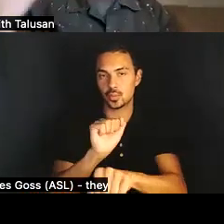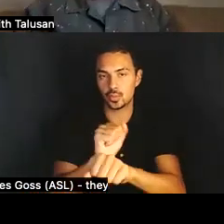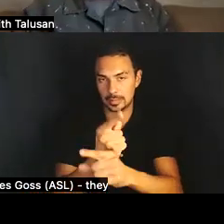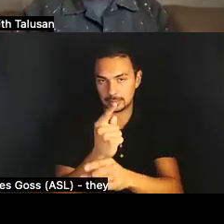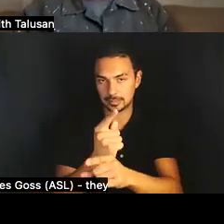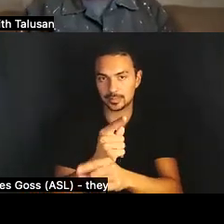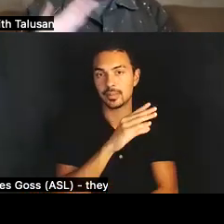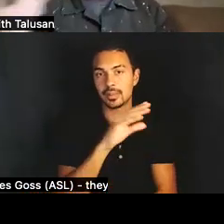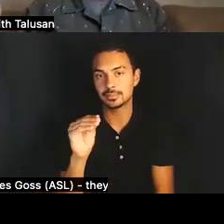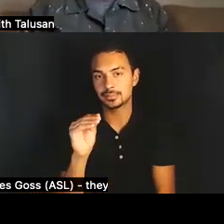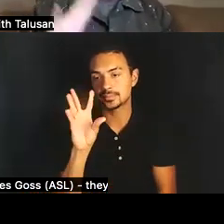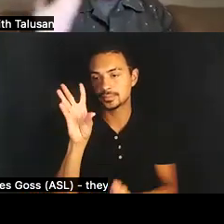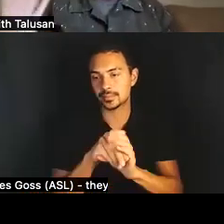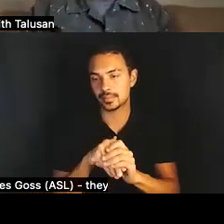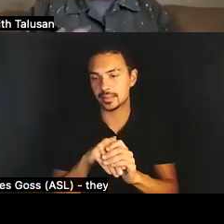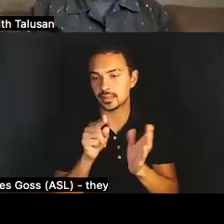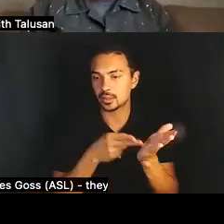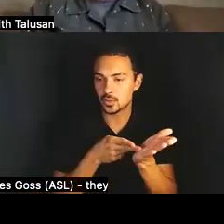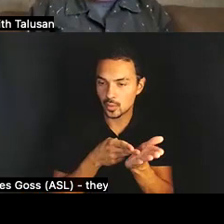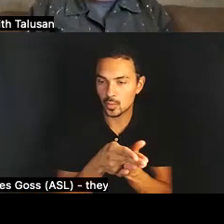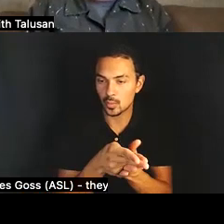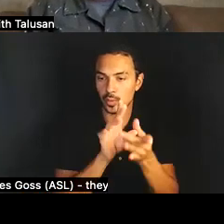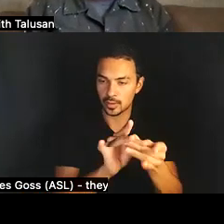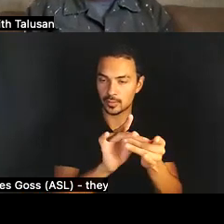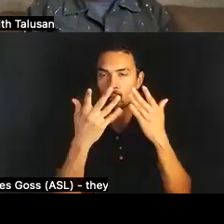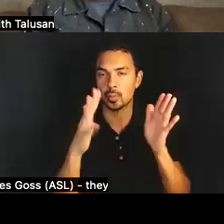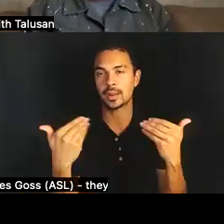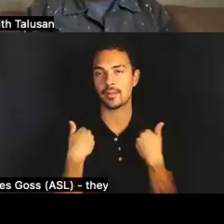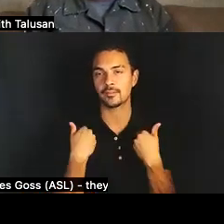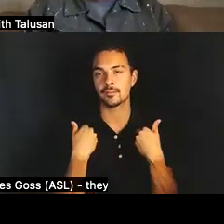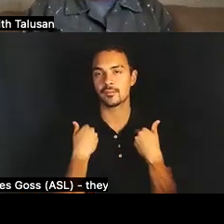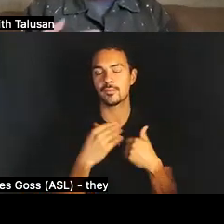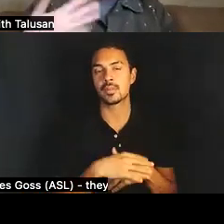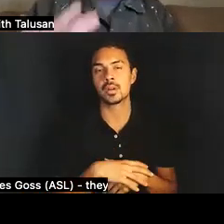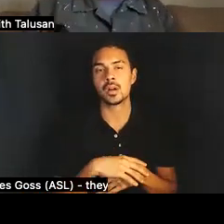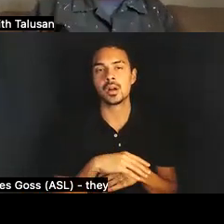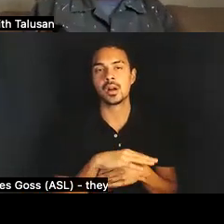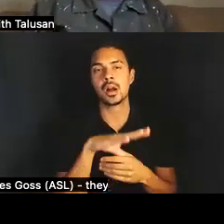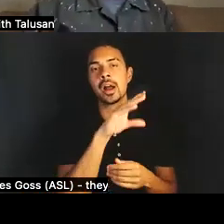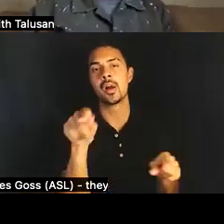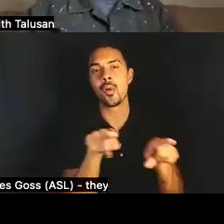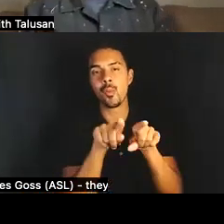that I think you can more productively invest into your work. And into the genuine relationships you already